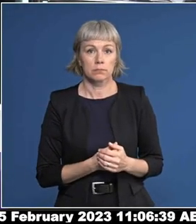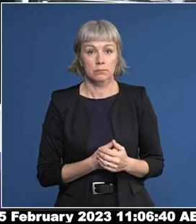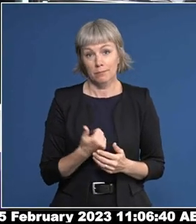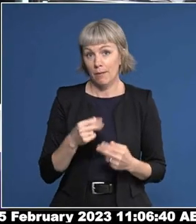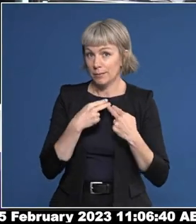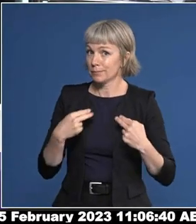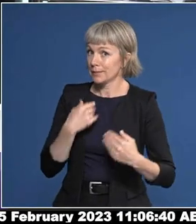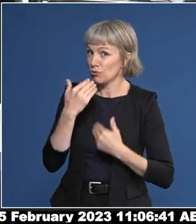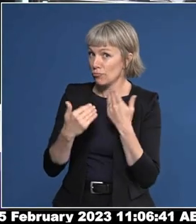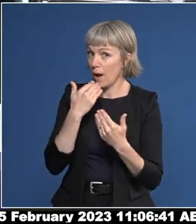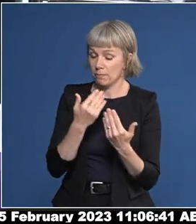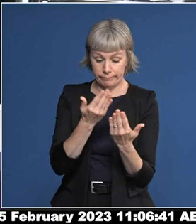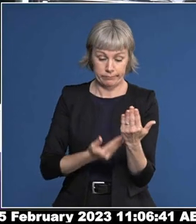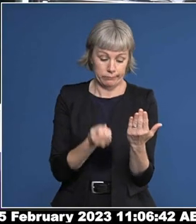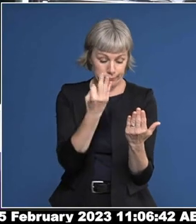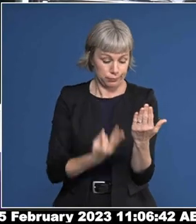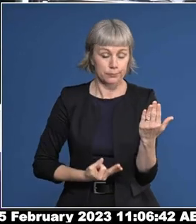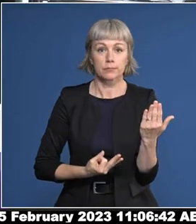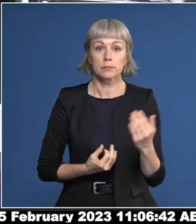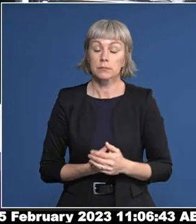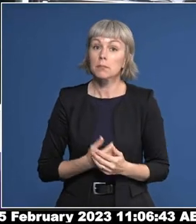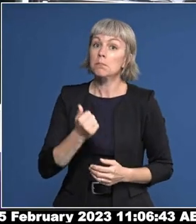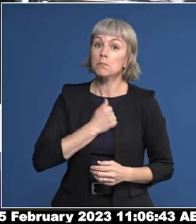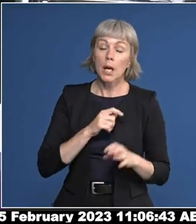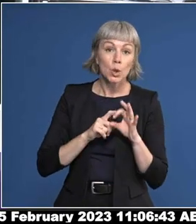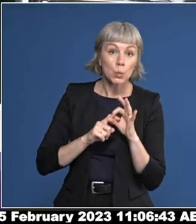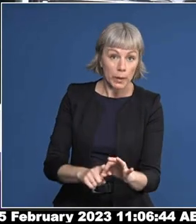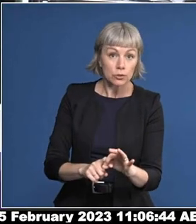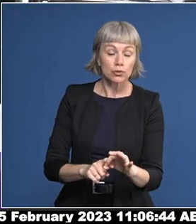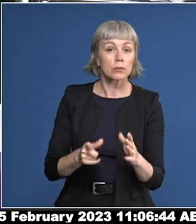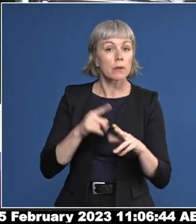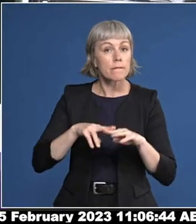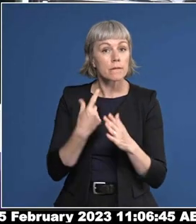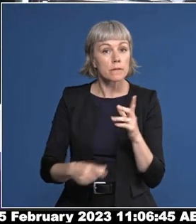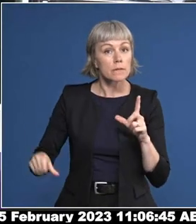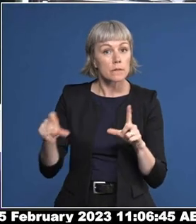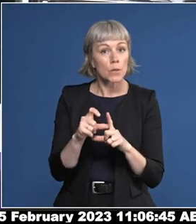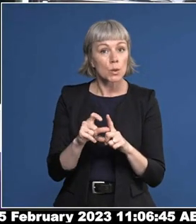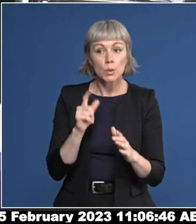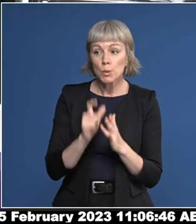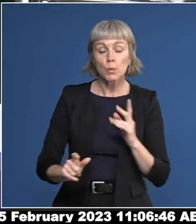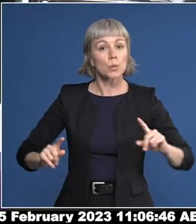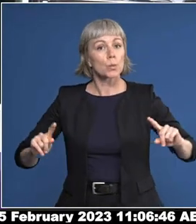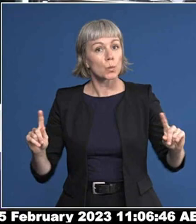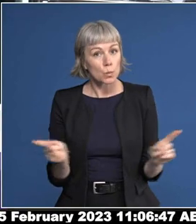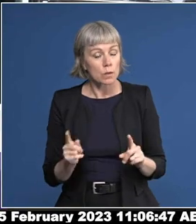So in relation - The question is, did Afford - has Afford taken any steps specifically in response to those matters?